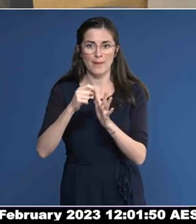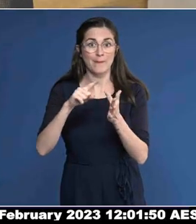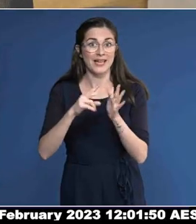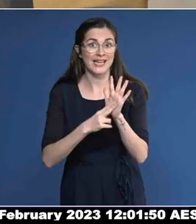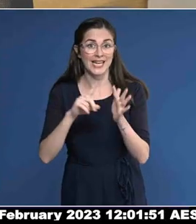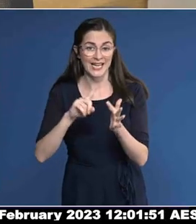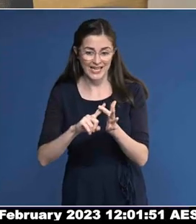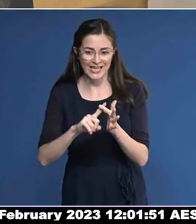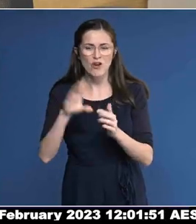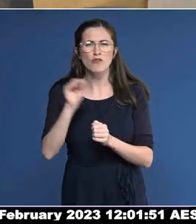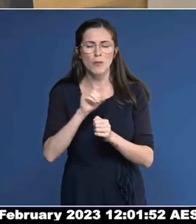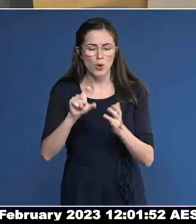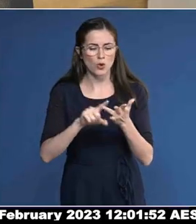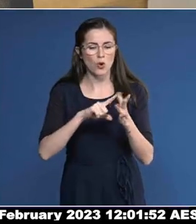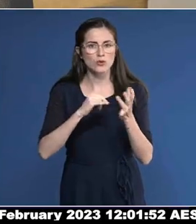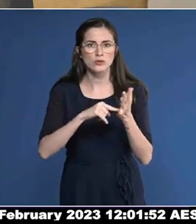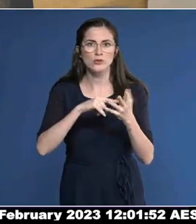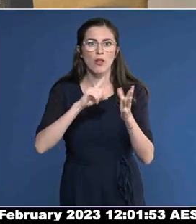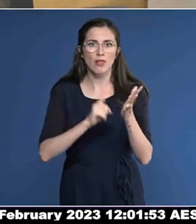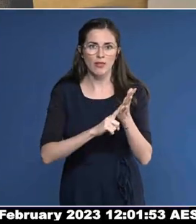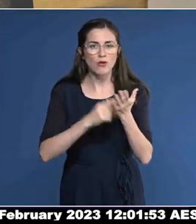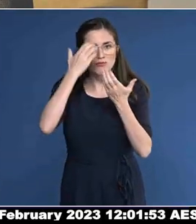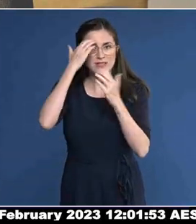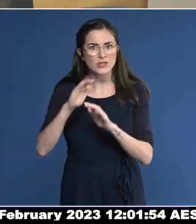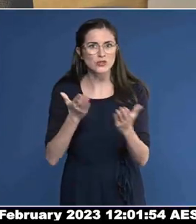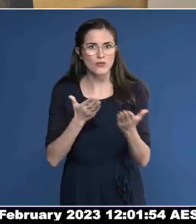And Ms Carol Berry.